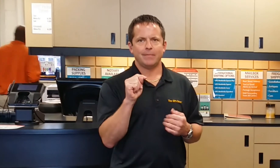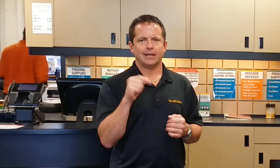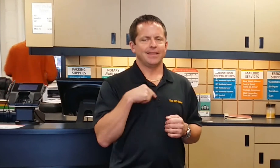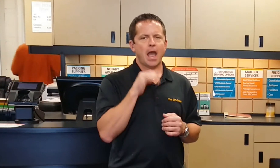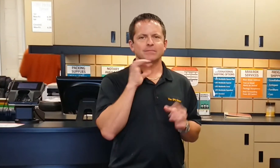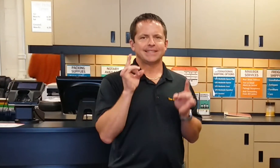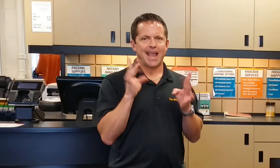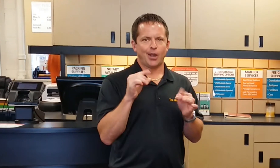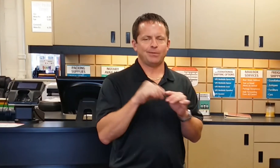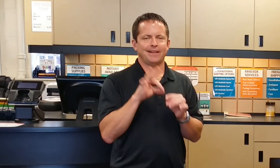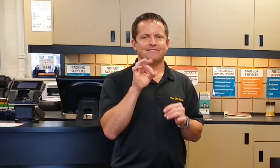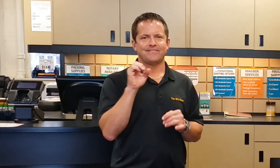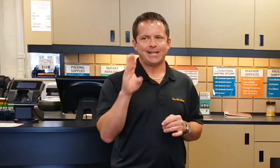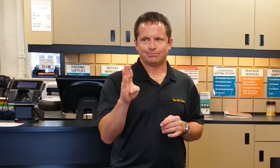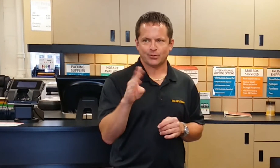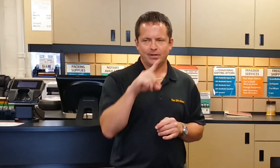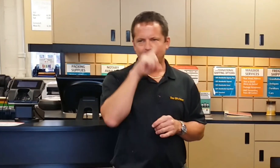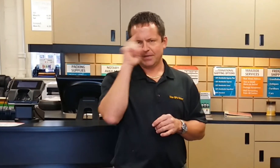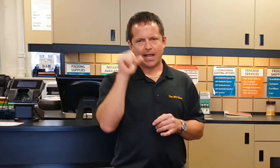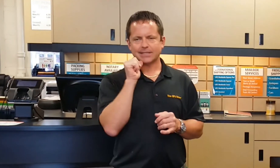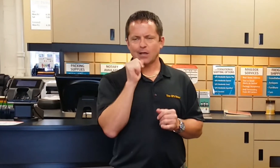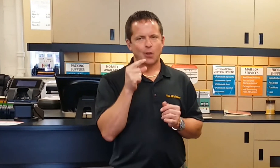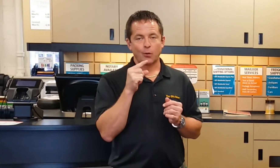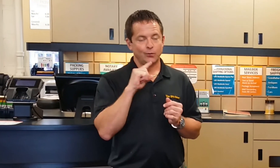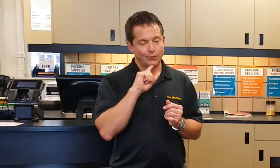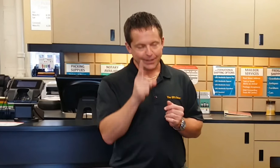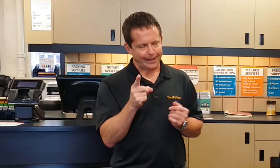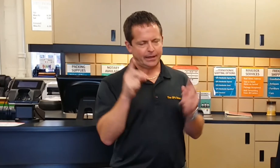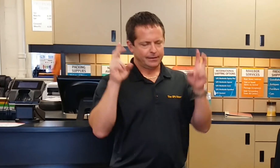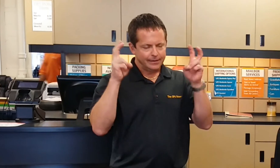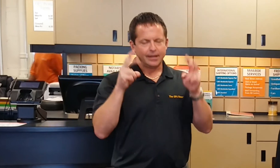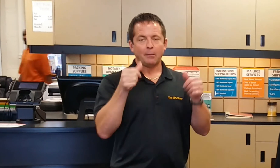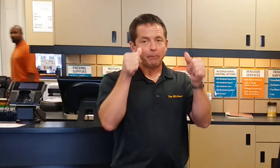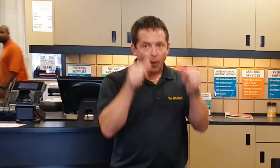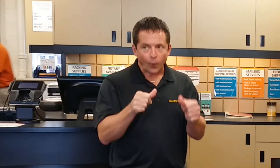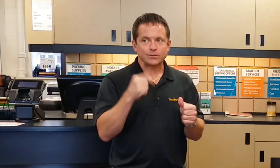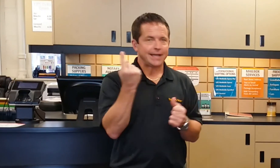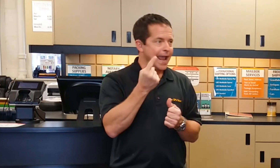I'm terrible at checking the Facebook because I really don't post anything.